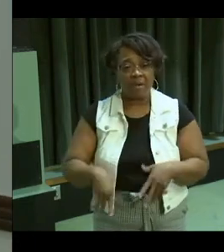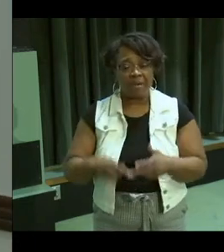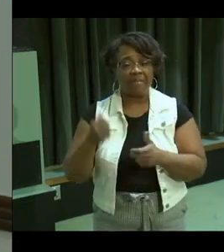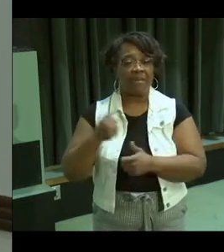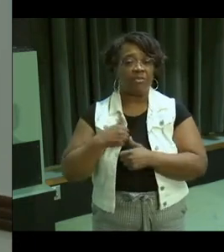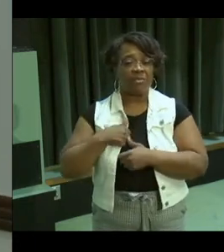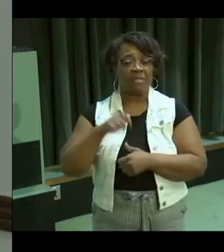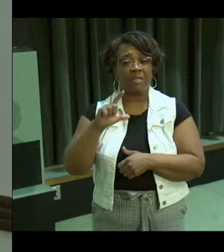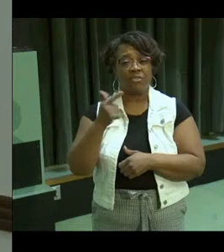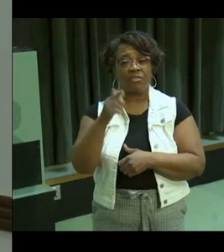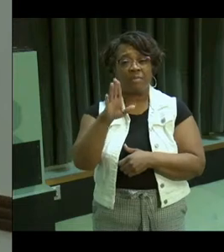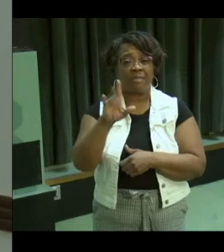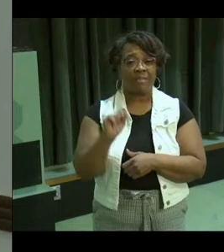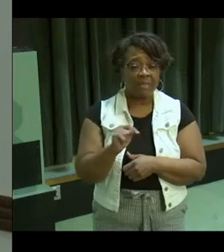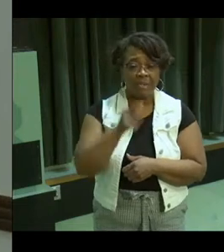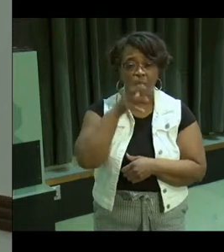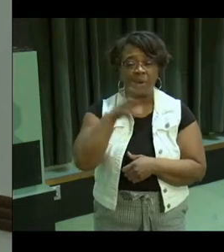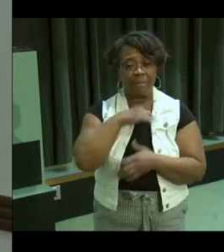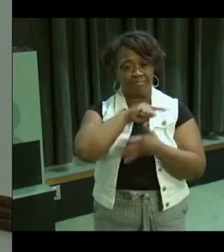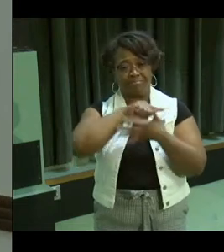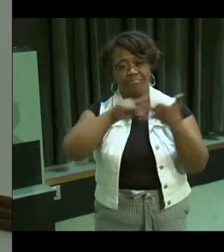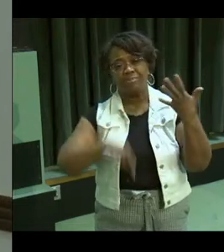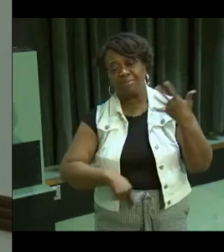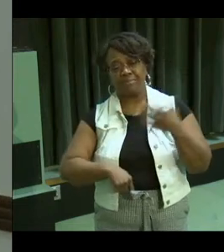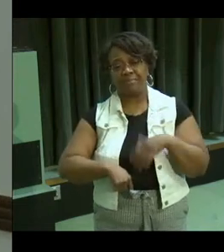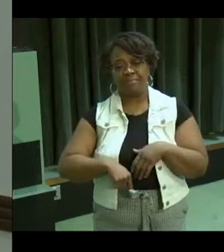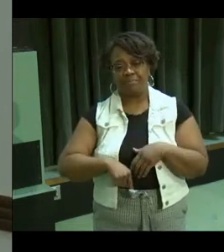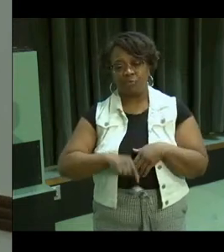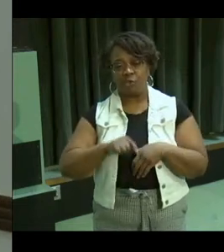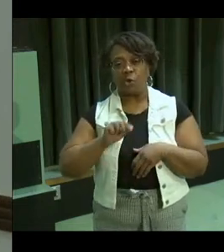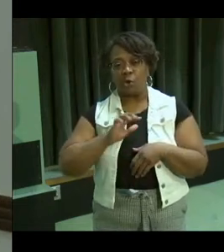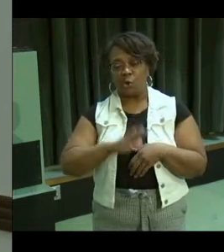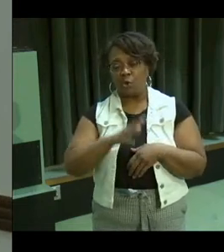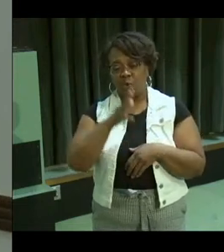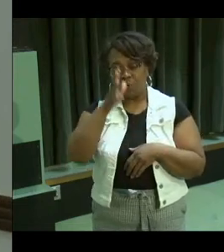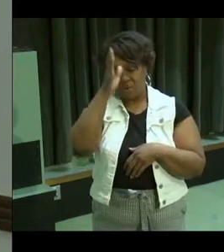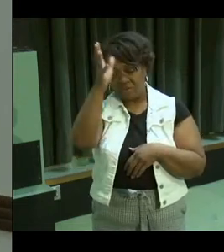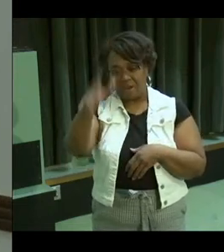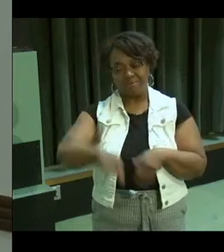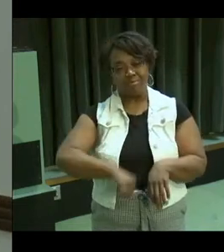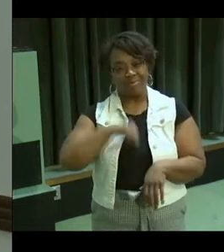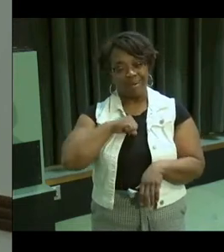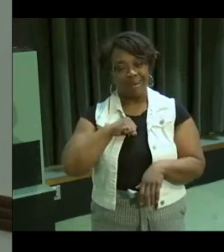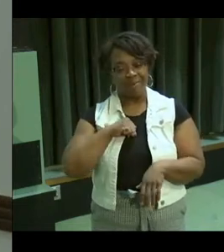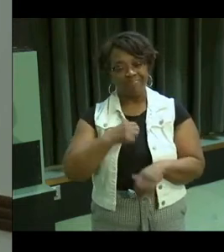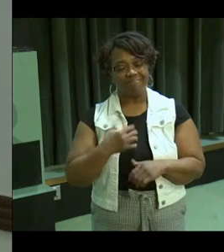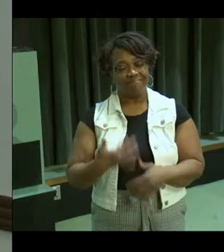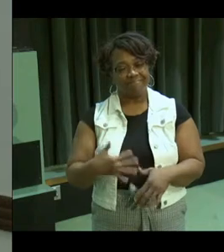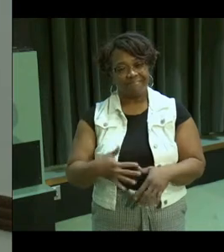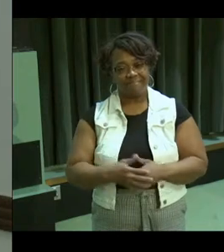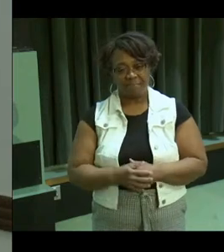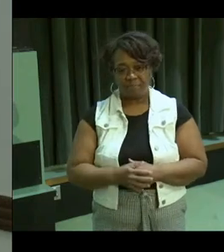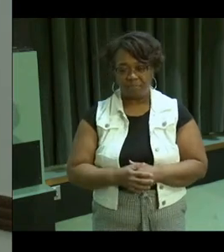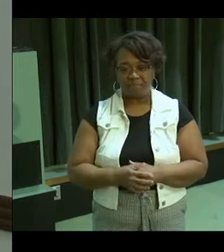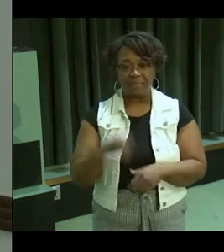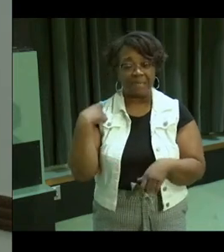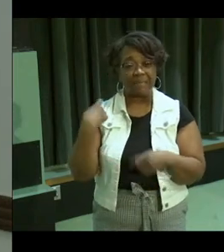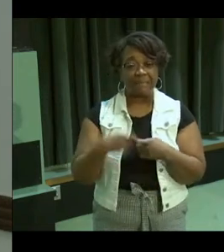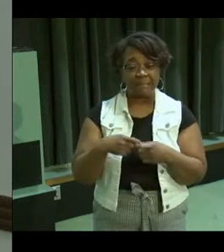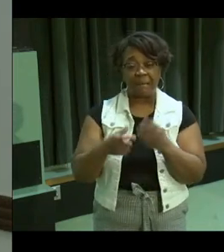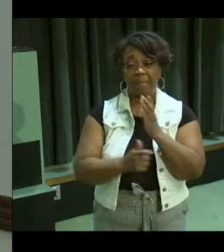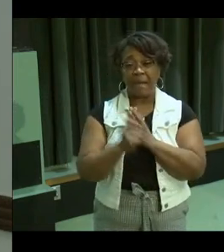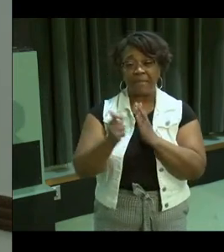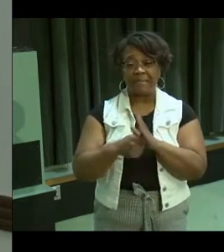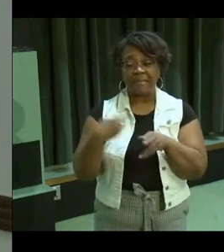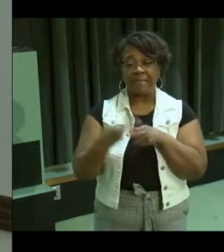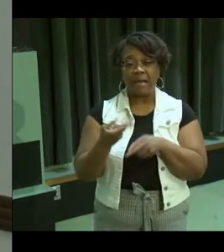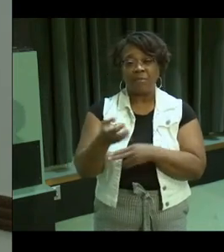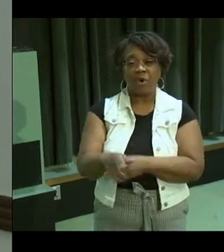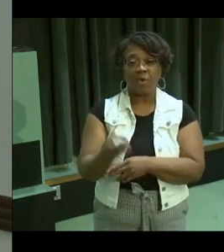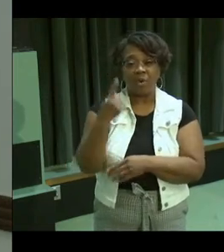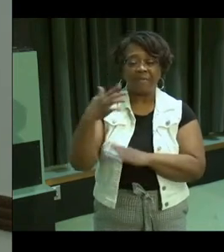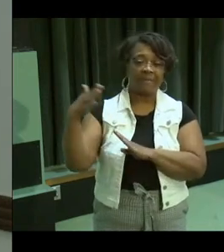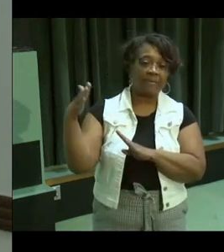and women. Her grandfather would